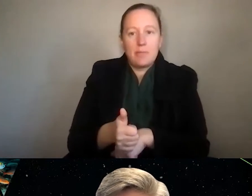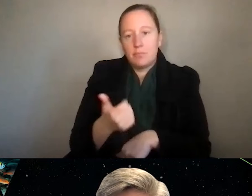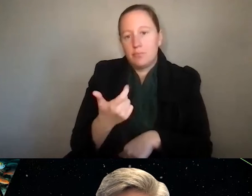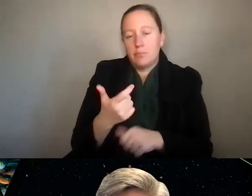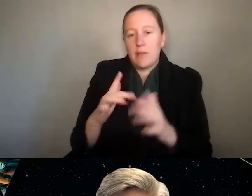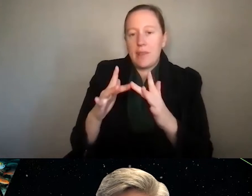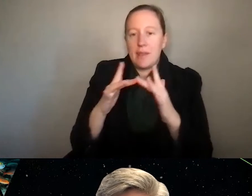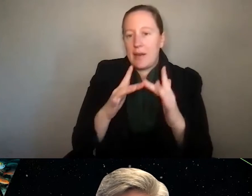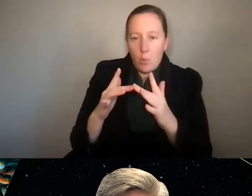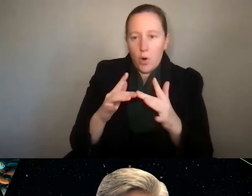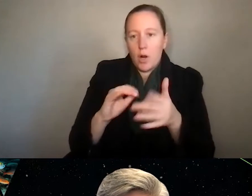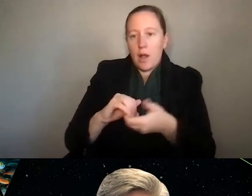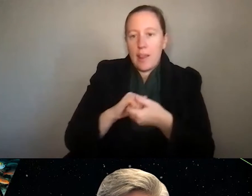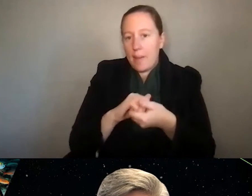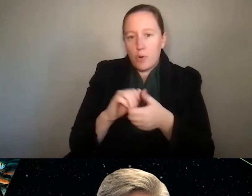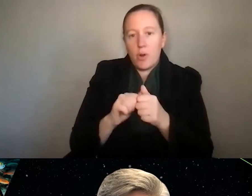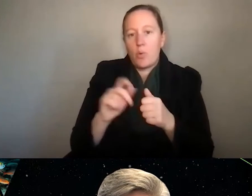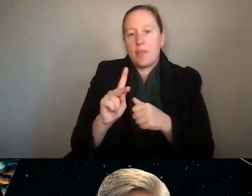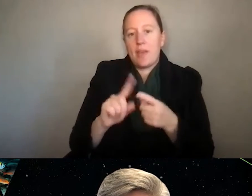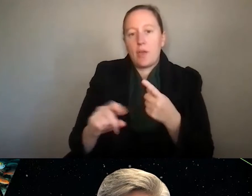those collaborations with K-12 entities.